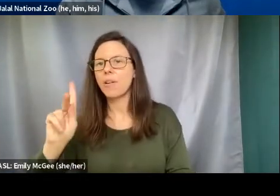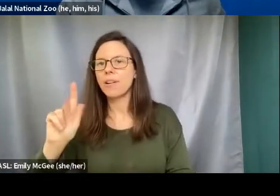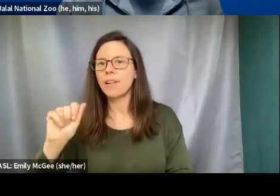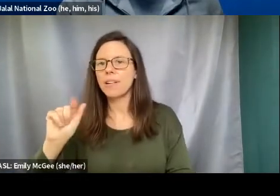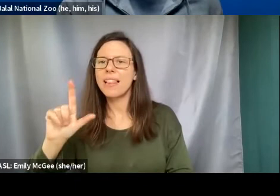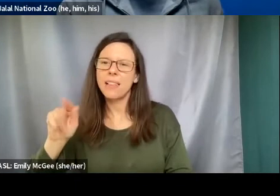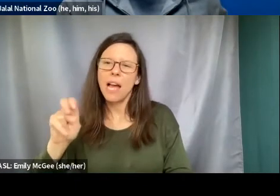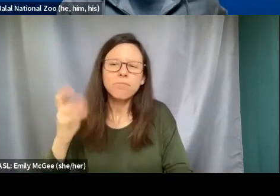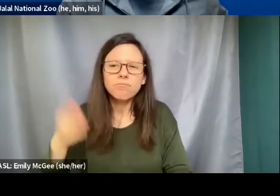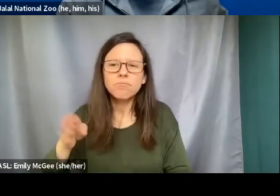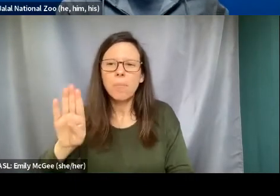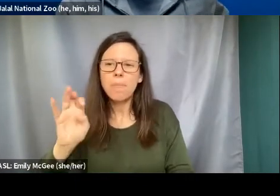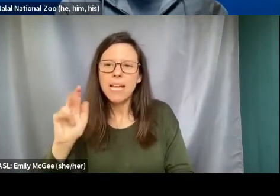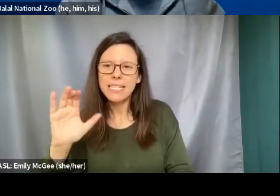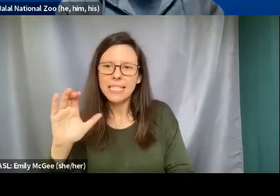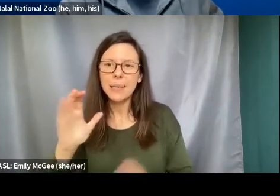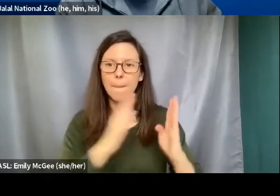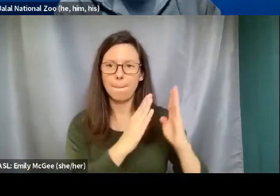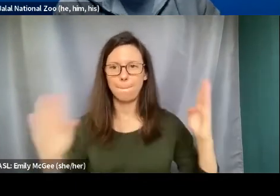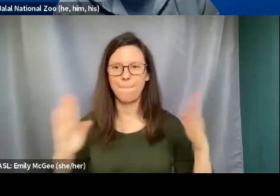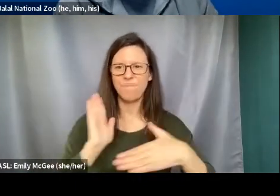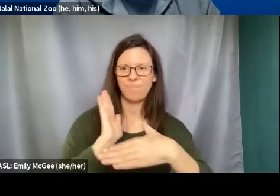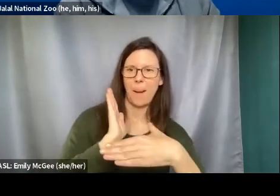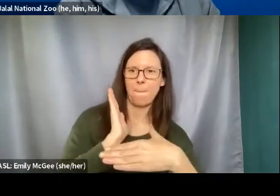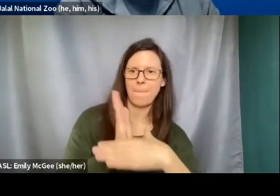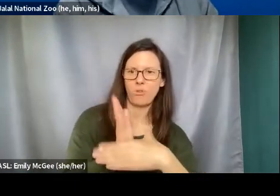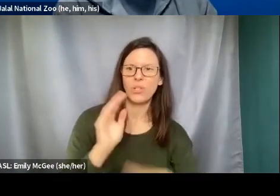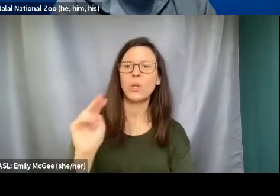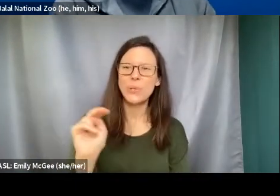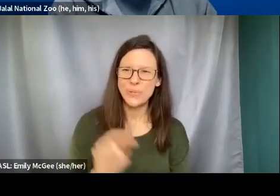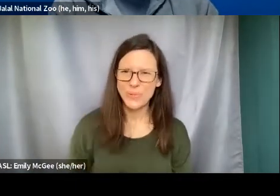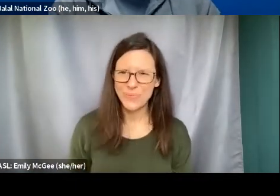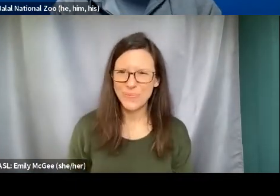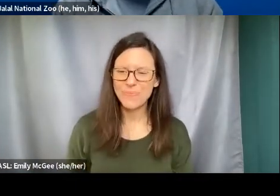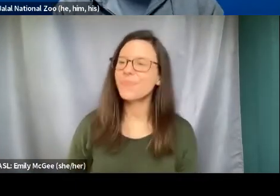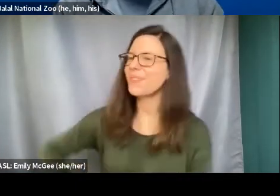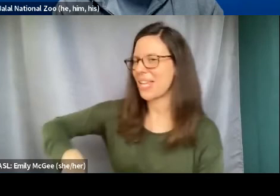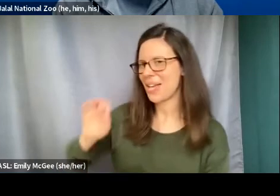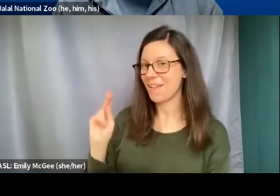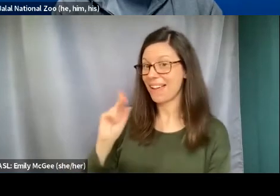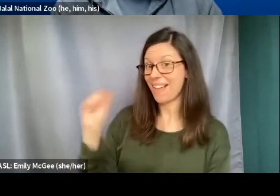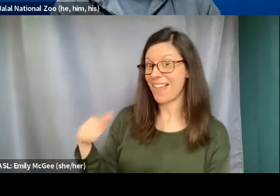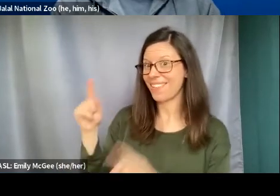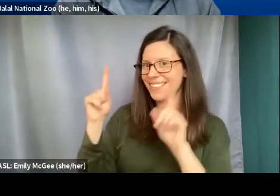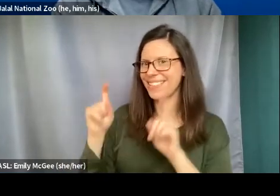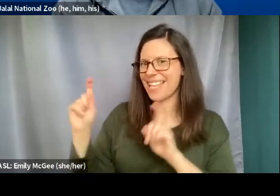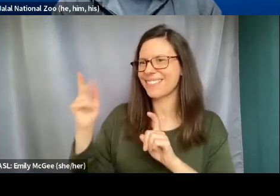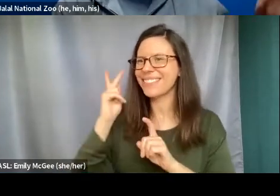I think we have another test. Let's try again on our second photo of ph test here.